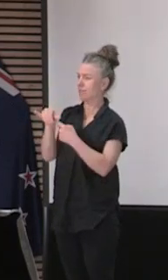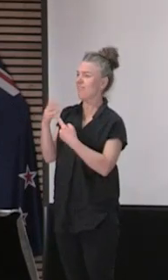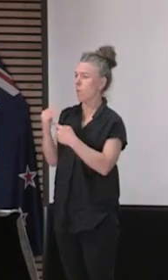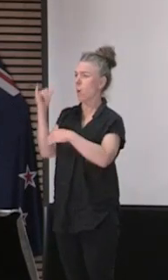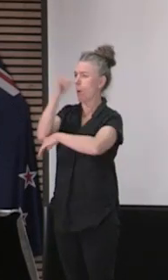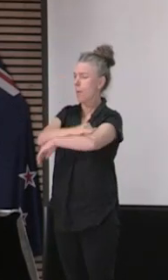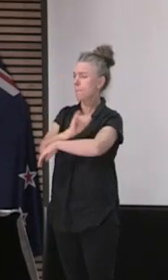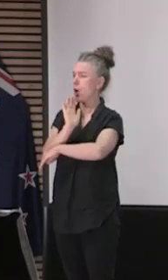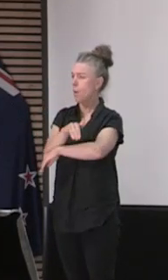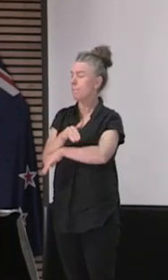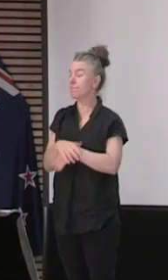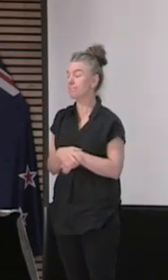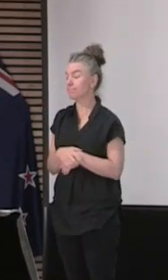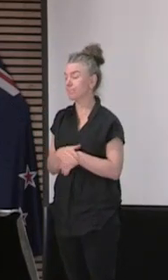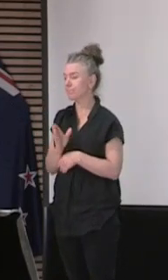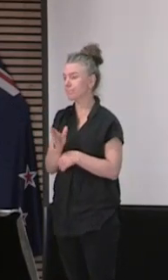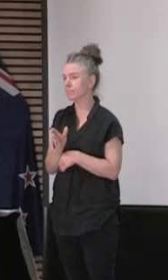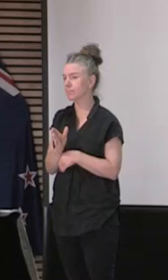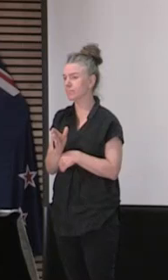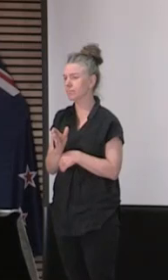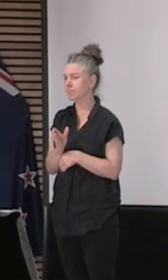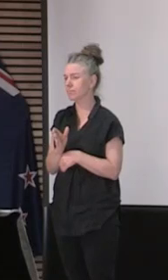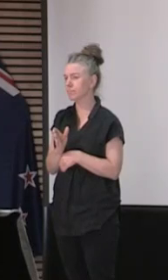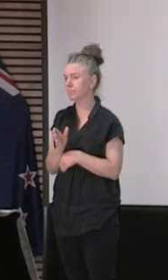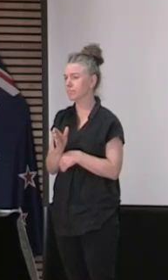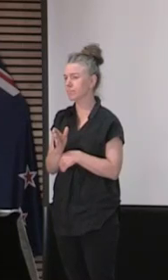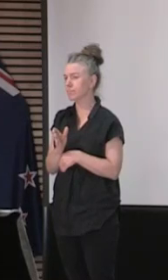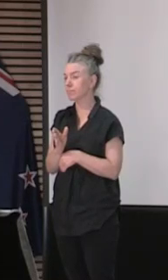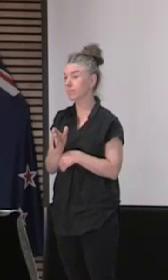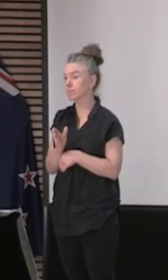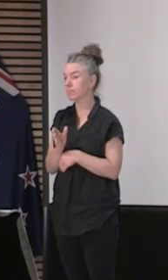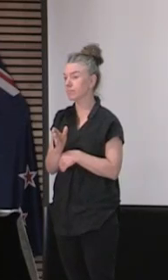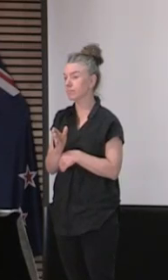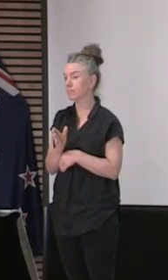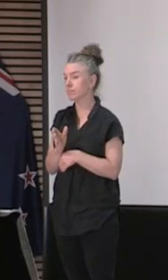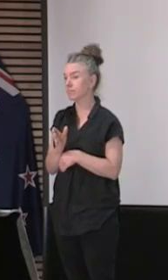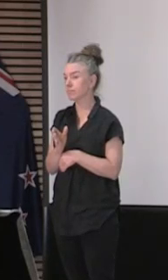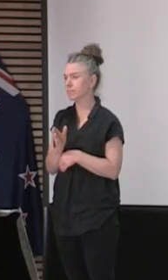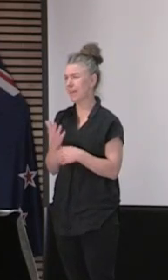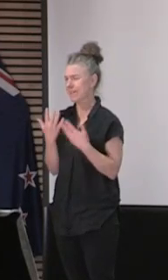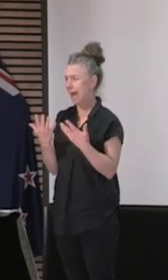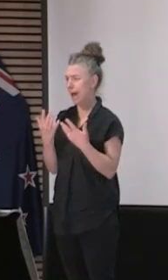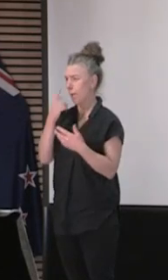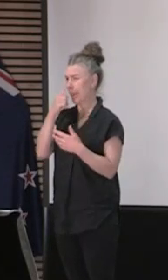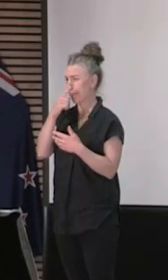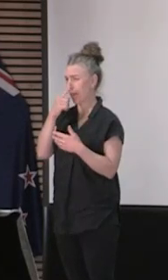How do they do that?Do they just go on thewebsite?